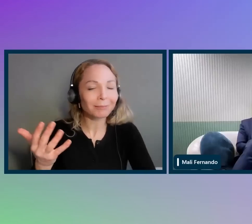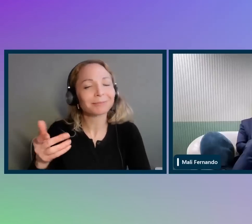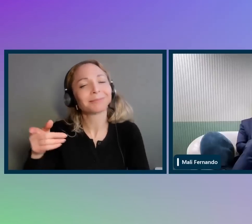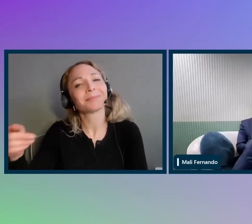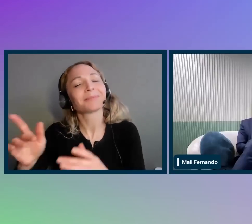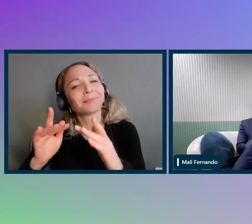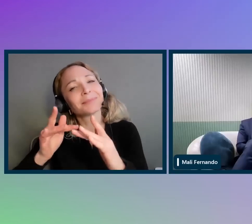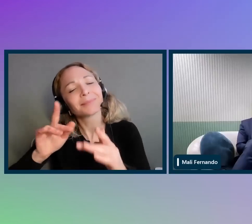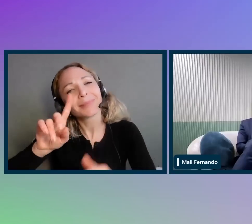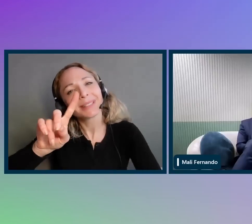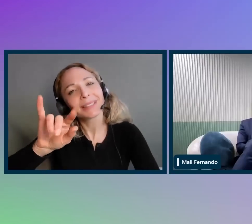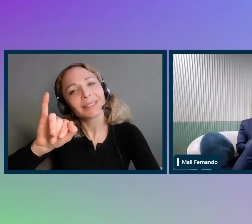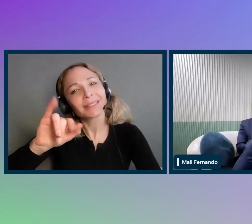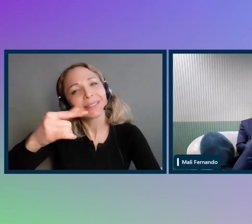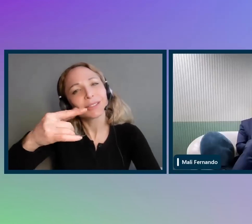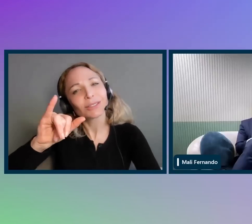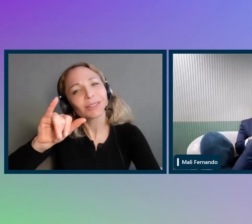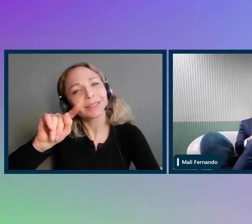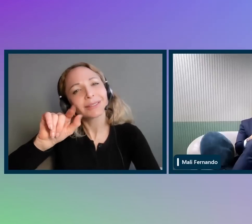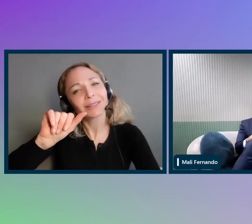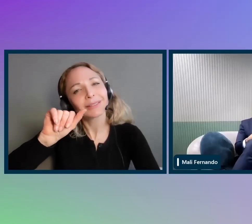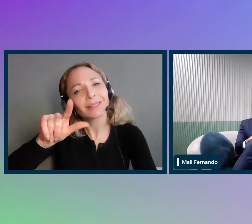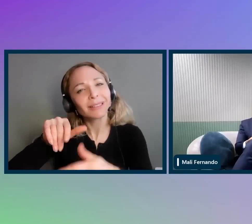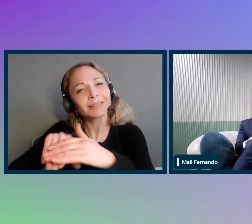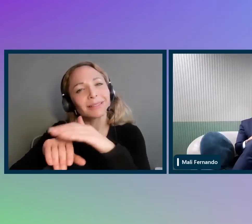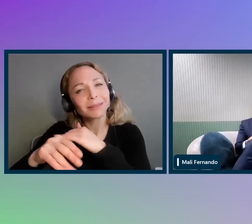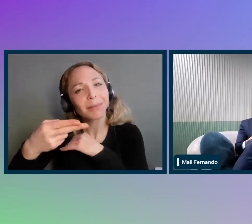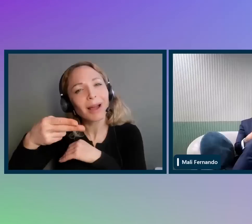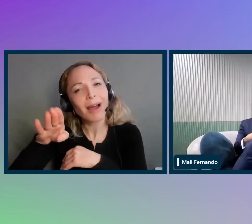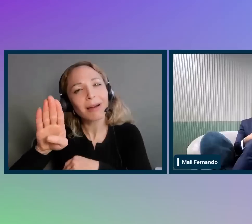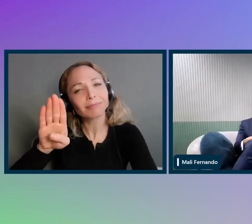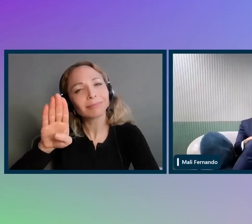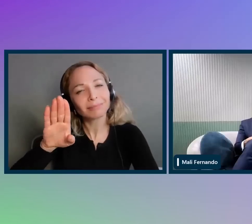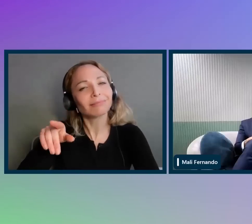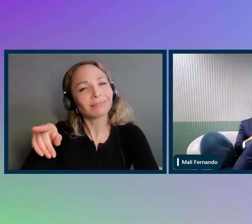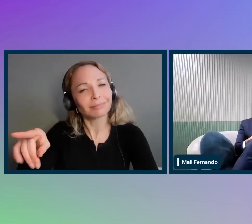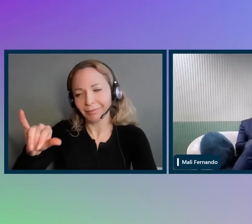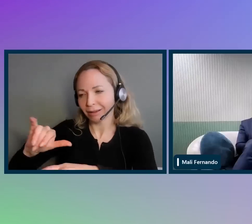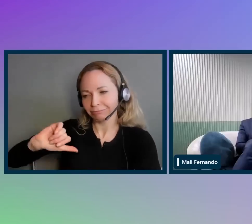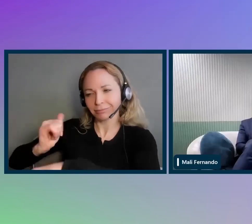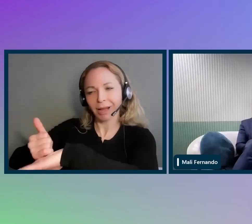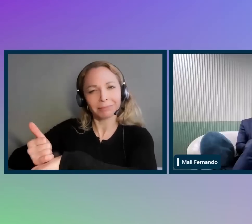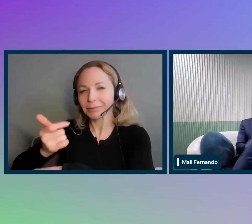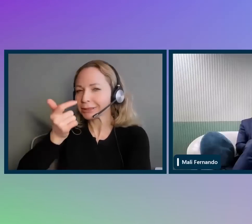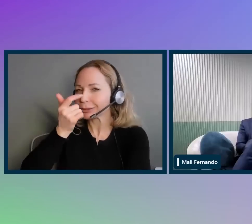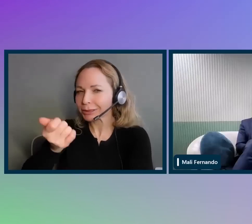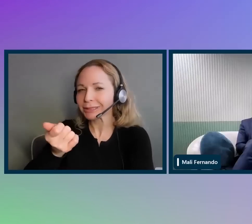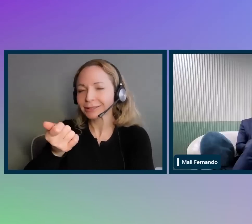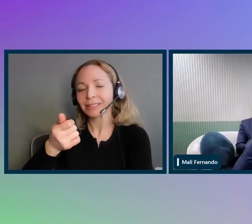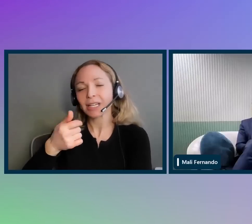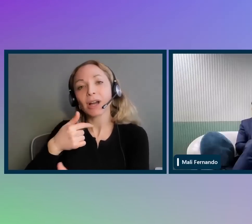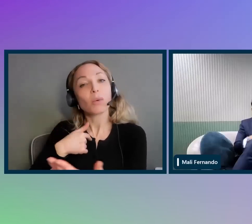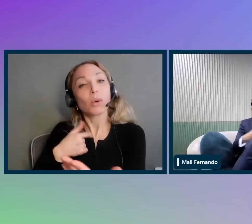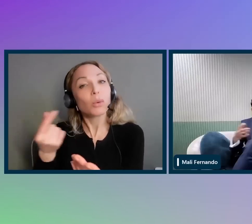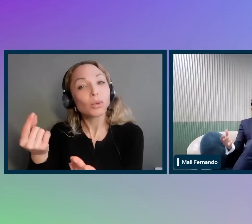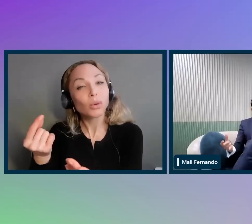We looked at, a few years ago, what are the most common mistakes that we as an organization made? And then we built this story